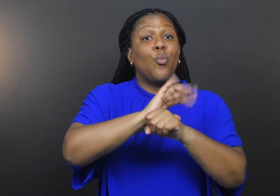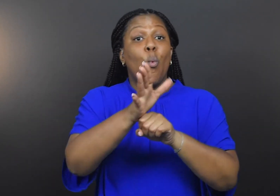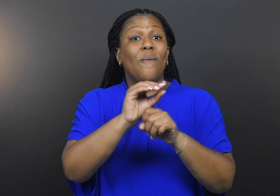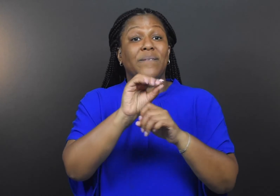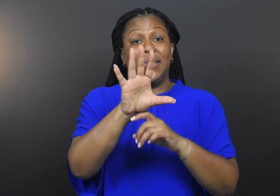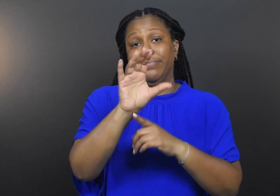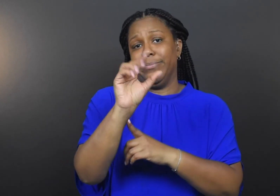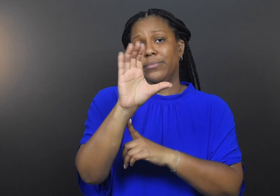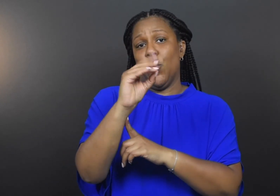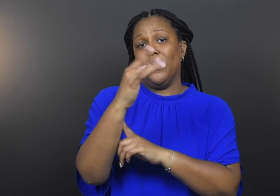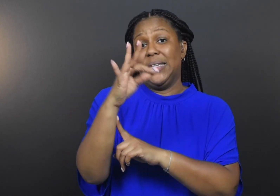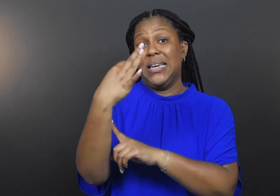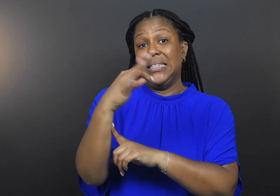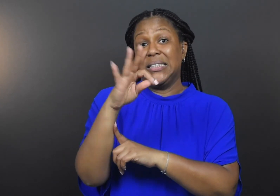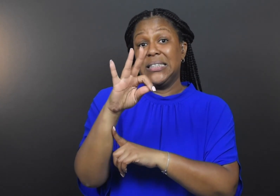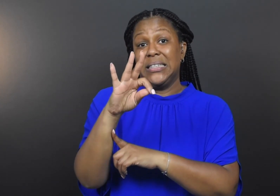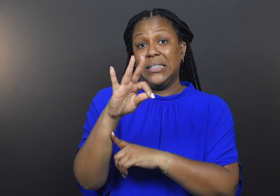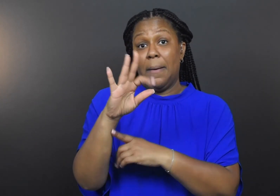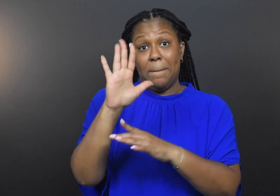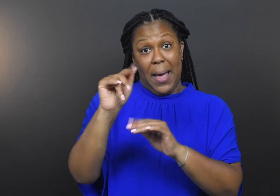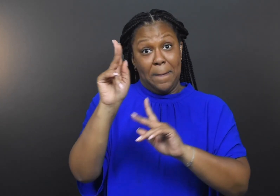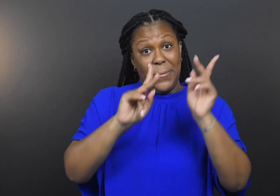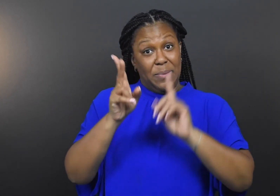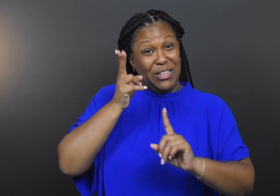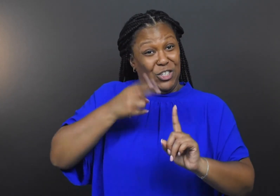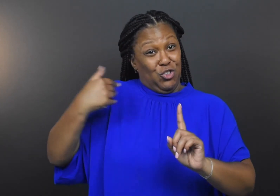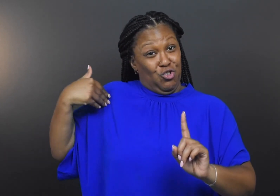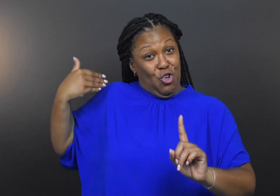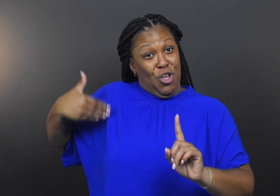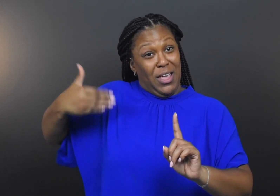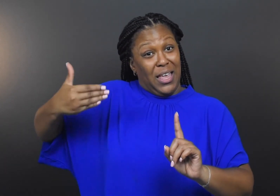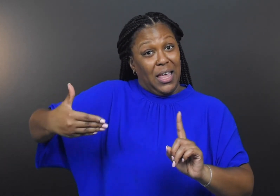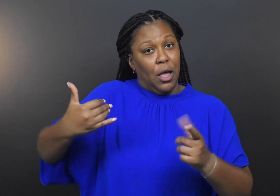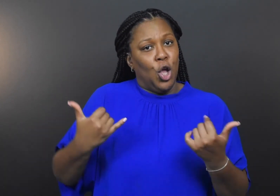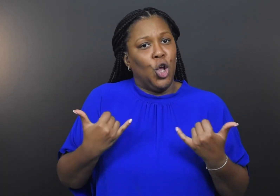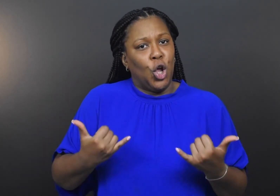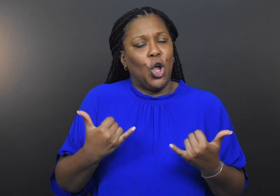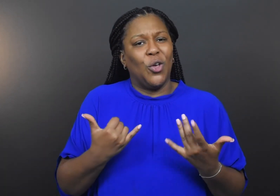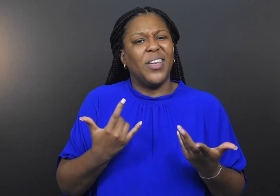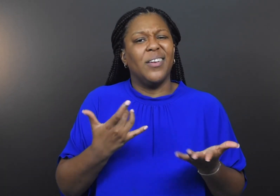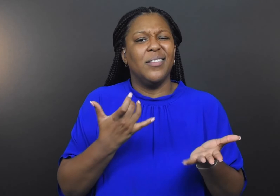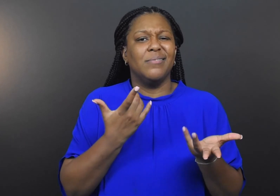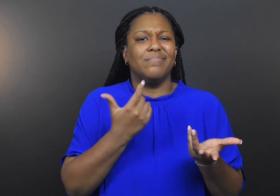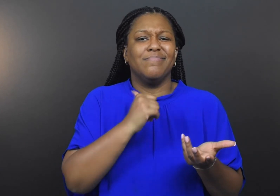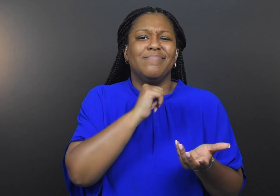in COVID-19 by people historically and currently disadvantaged because of race.